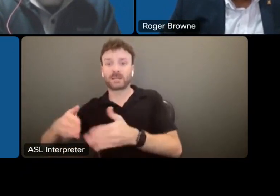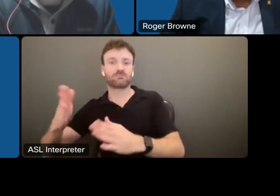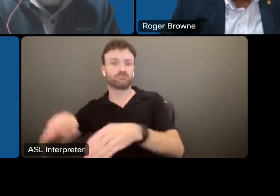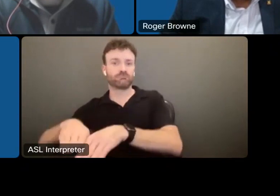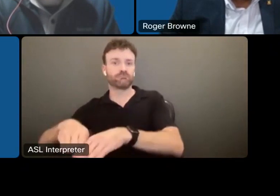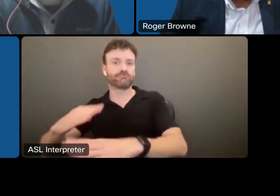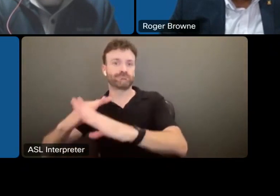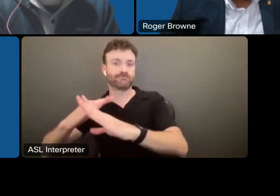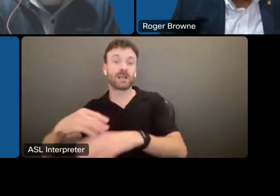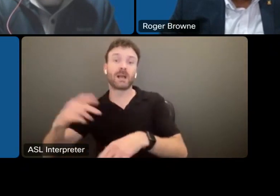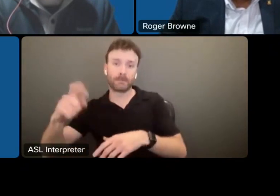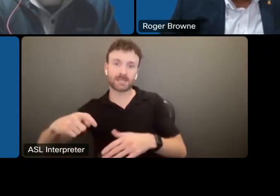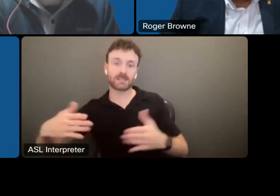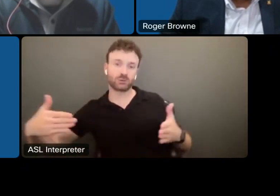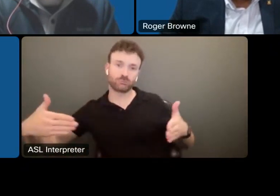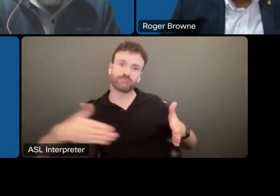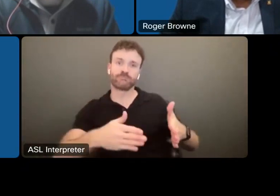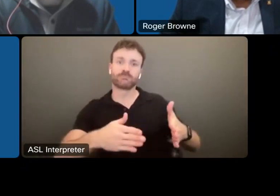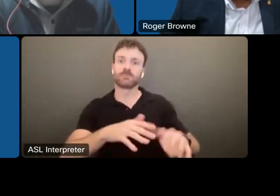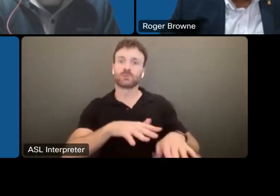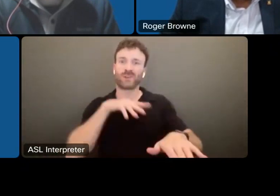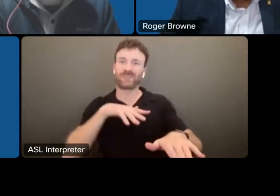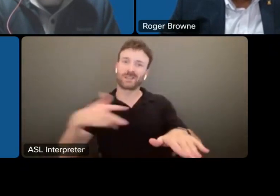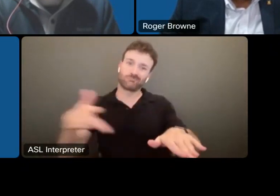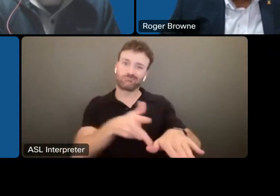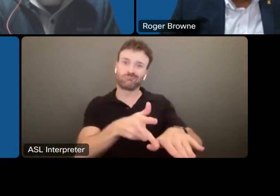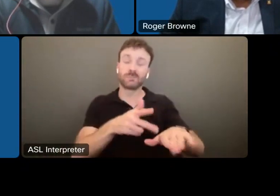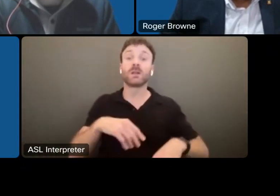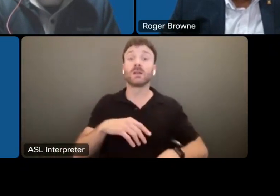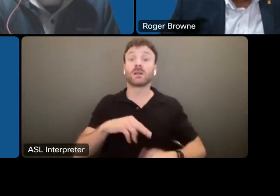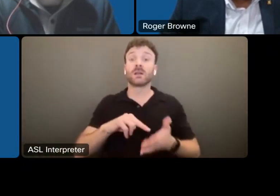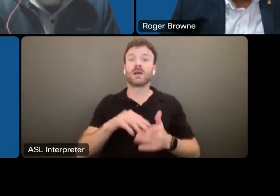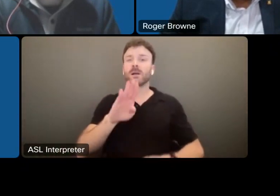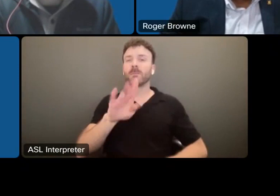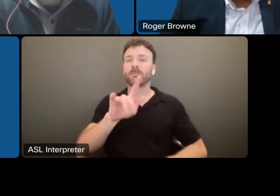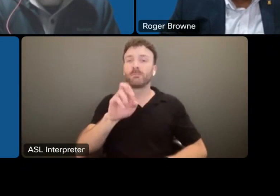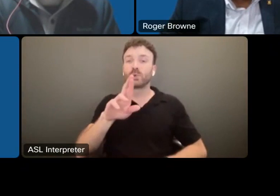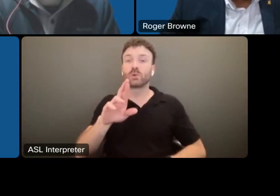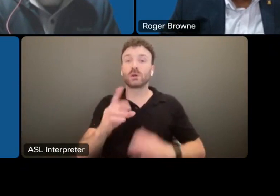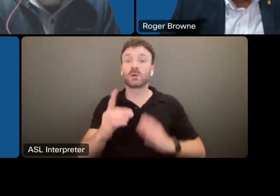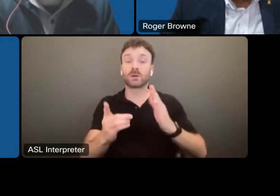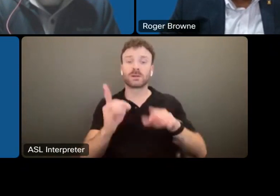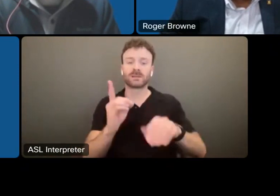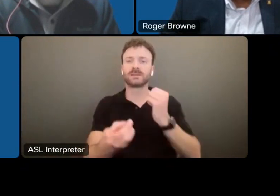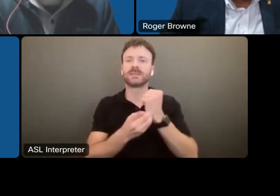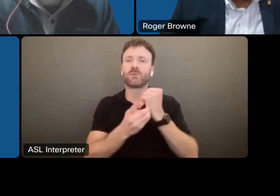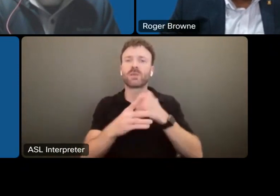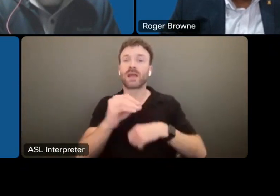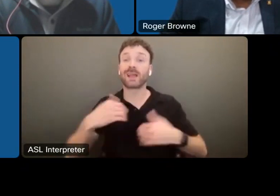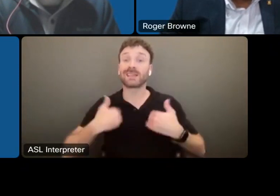And a long line such as Bloor, Danforth, and Young, that have the subway, what will it